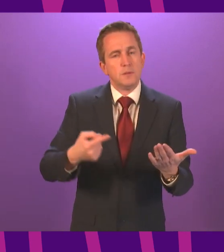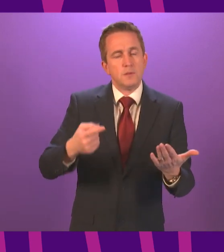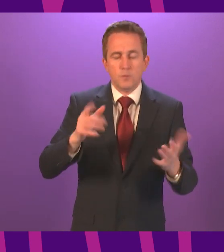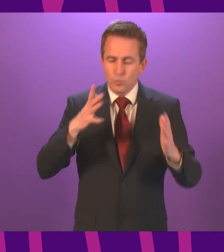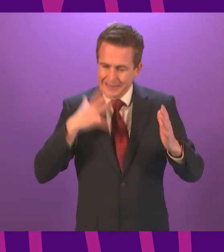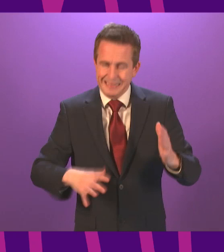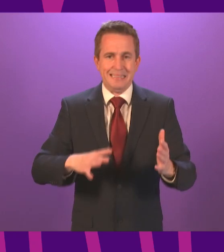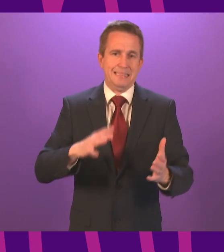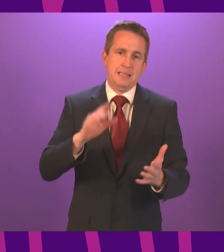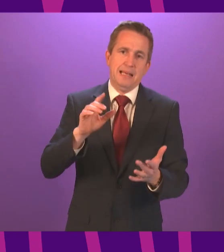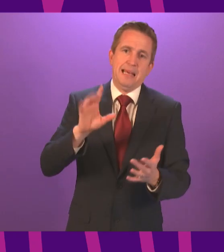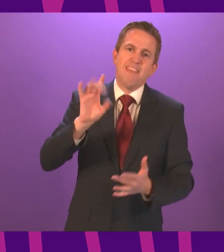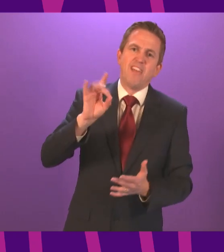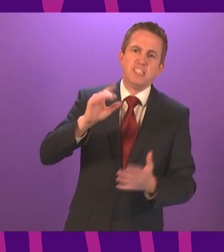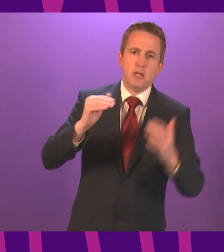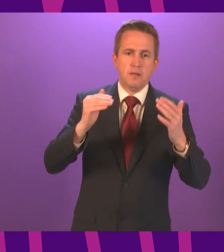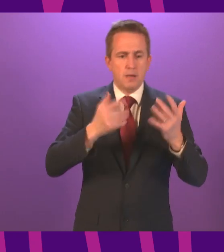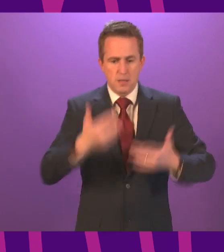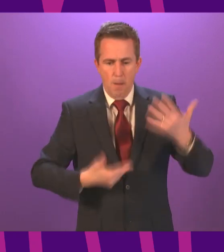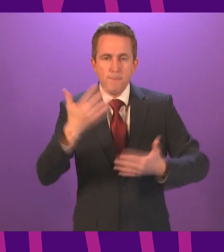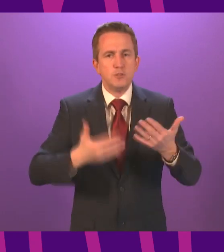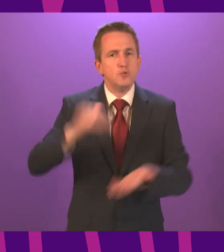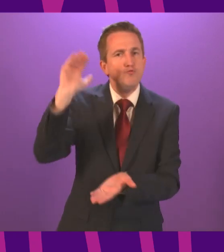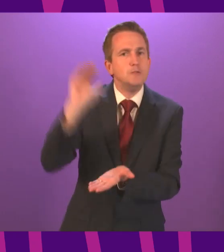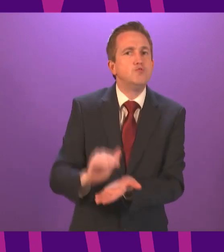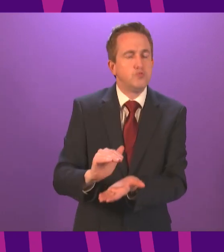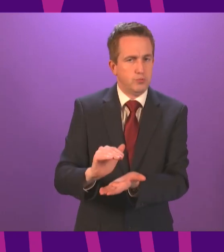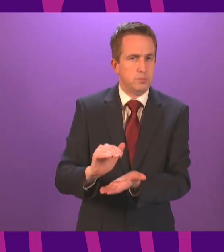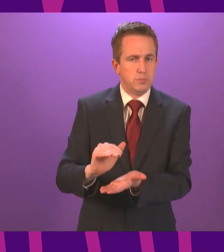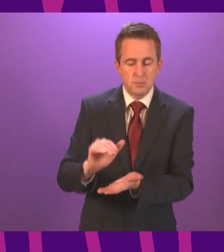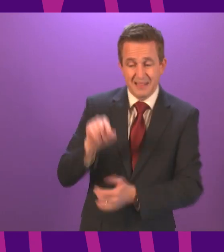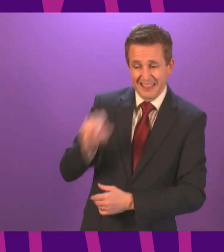are now. That is one of the reasons for the level 4 restrictions that will start in 11